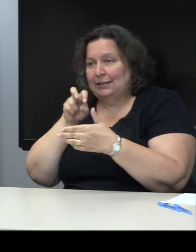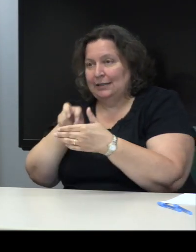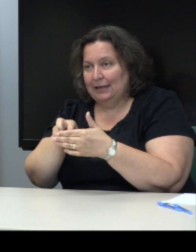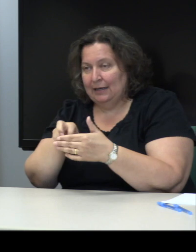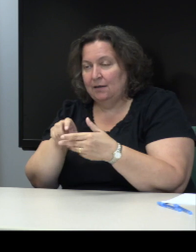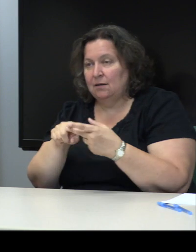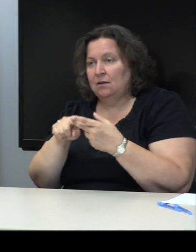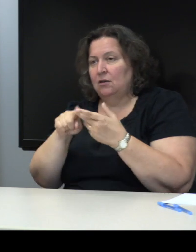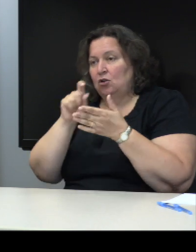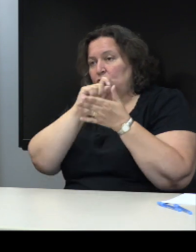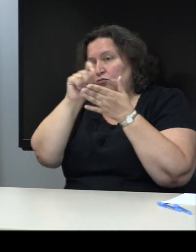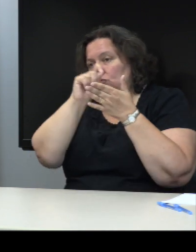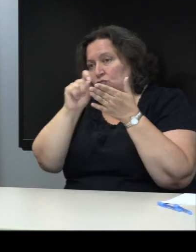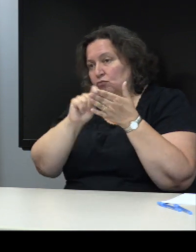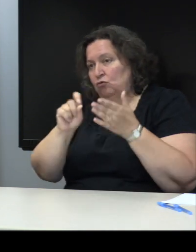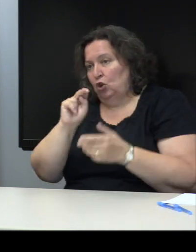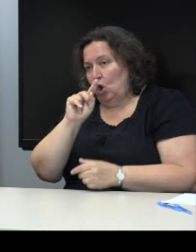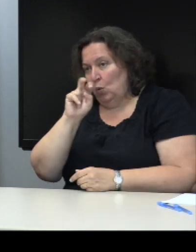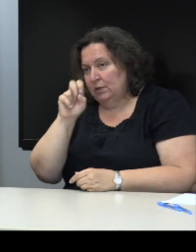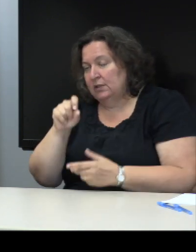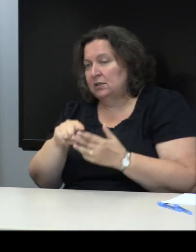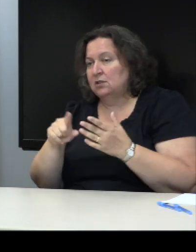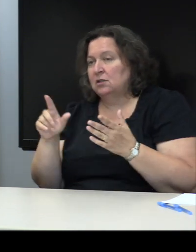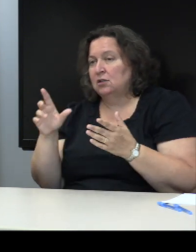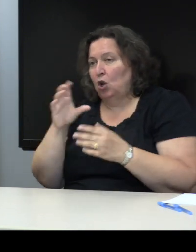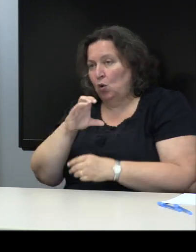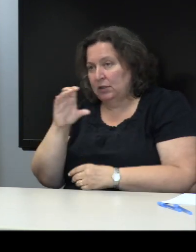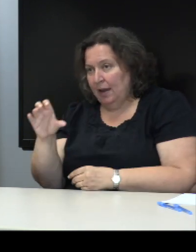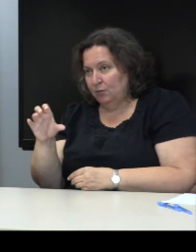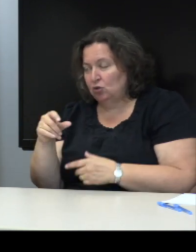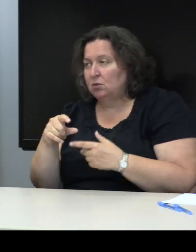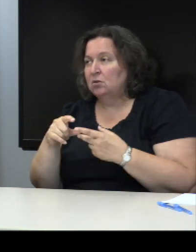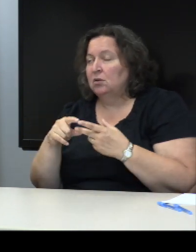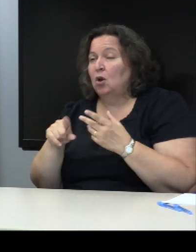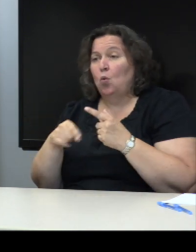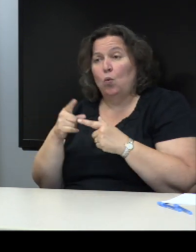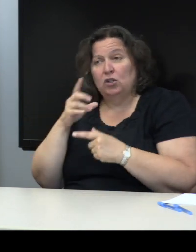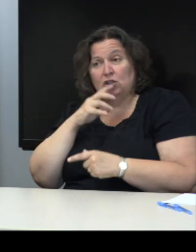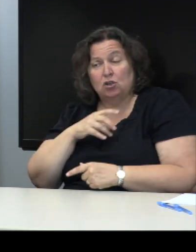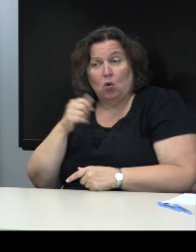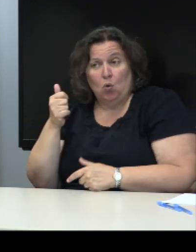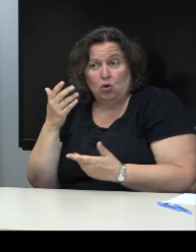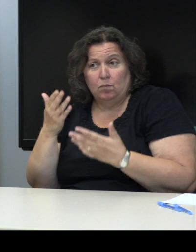notes written on the board, closed captions and as she gets older we may want to consider